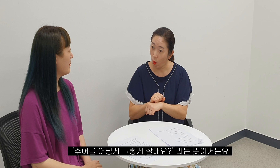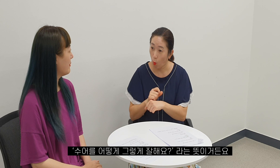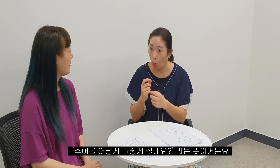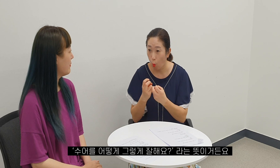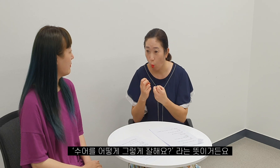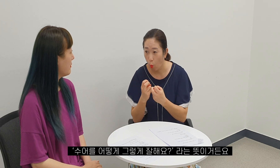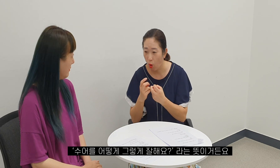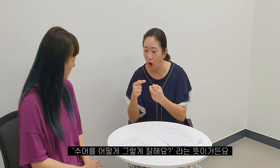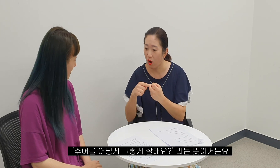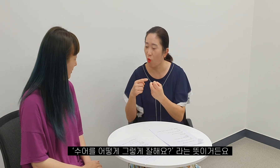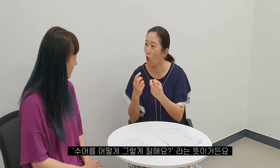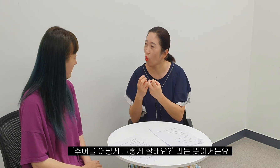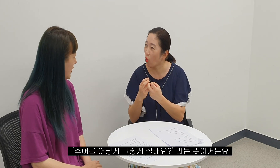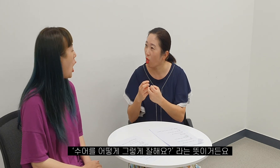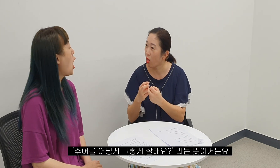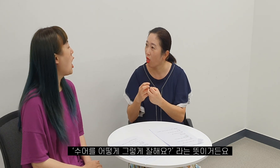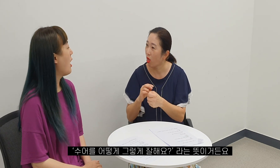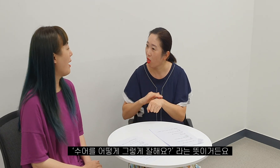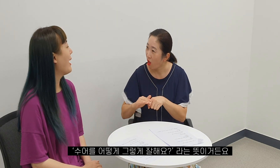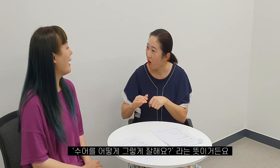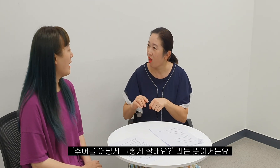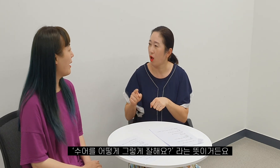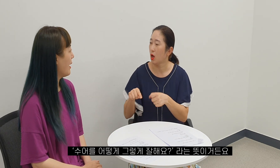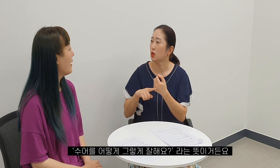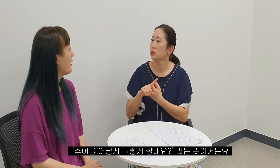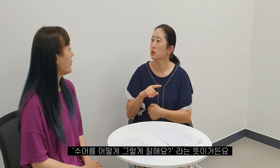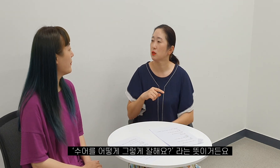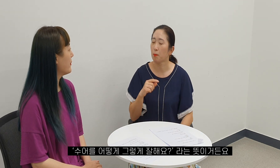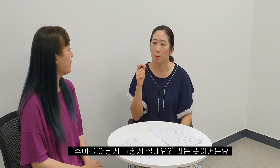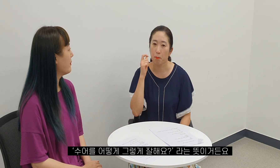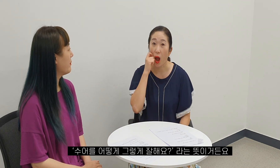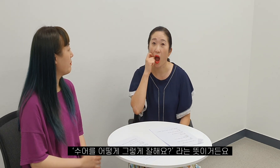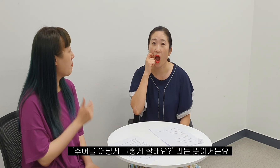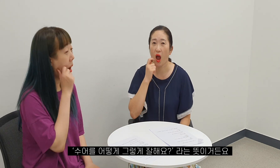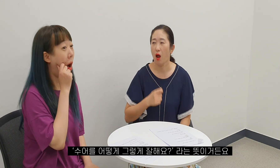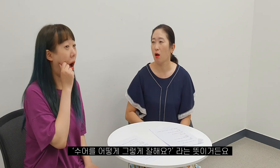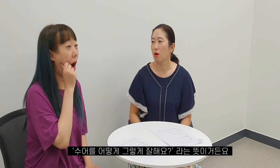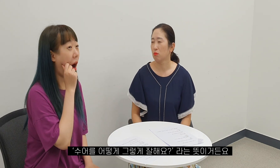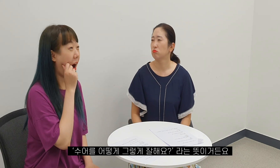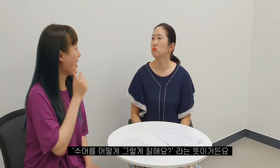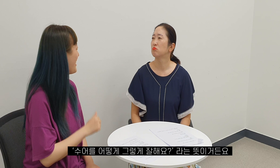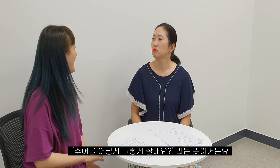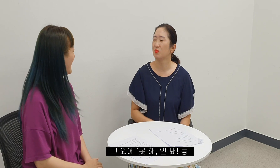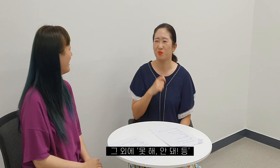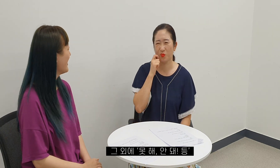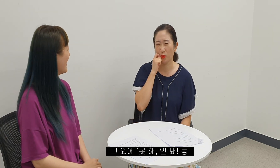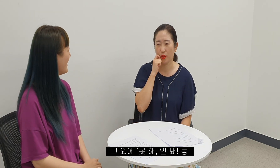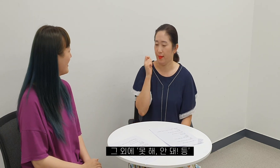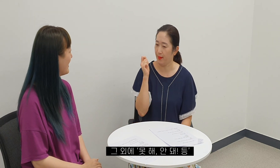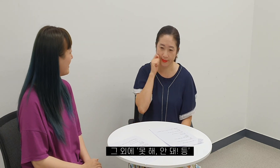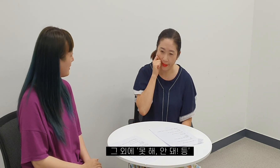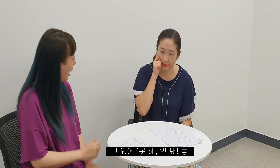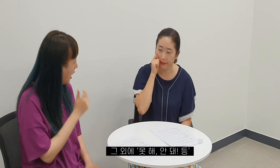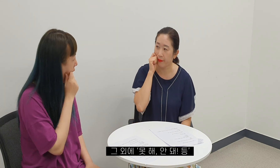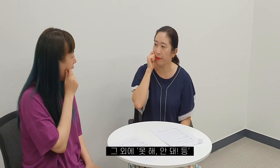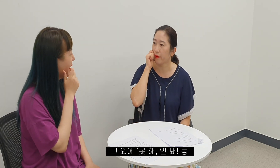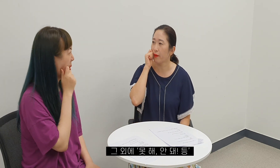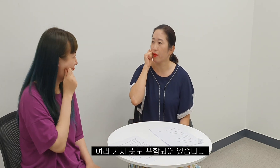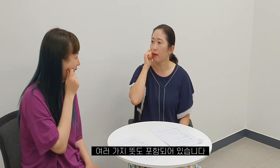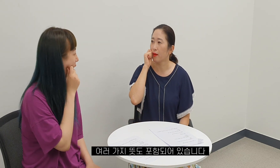it means 'How are you so good at sign language?' Besides, ‘I can’t, I can’t. ‘etc’ has several meanings.